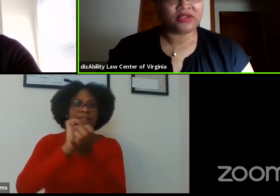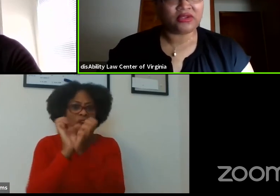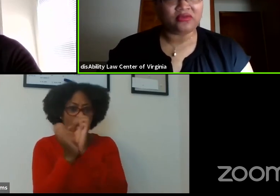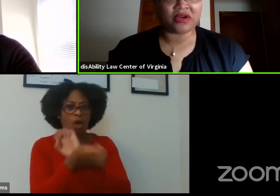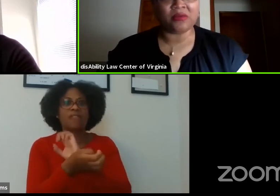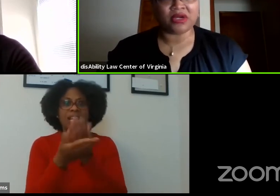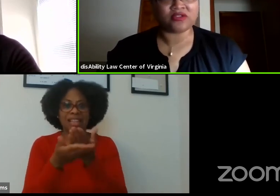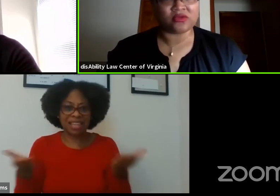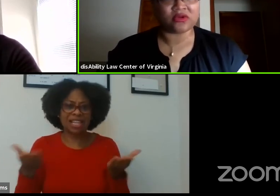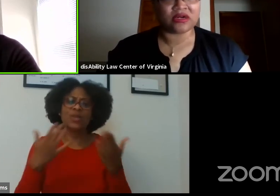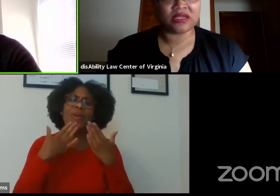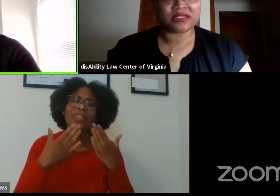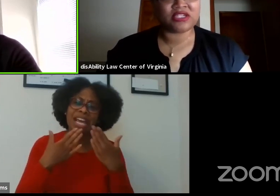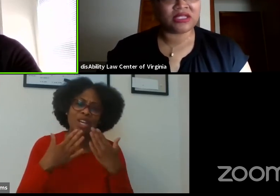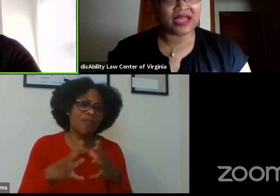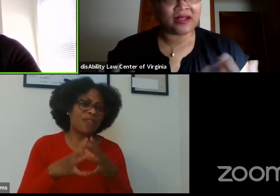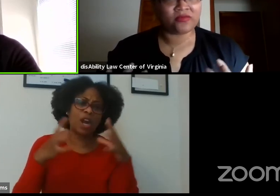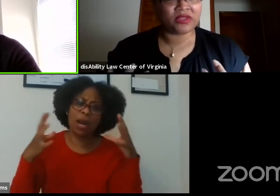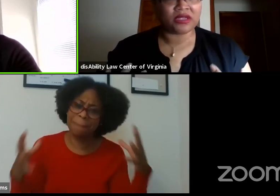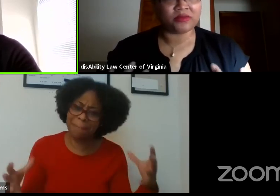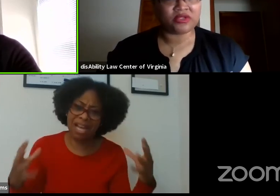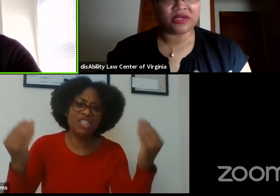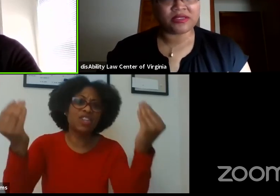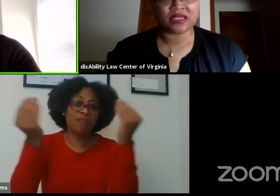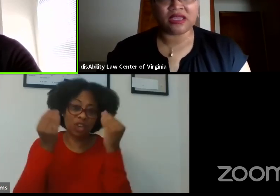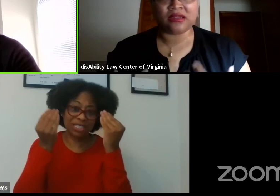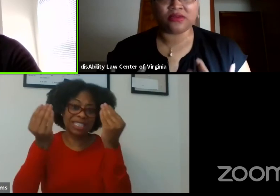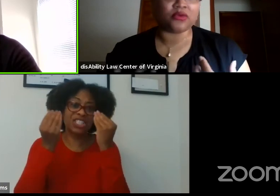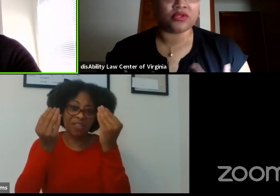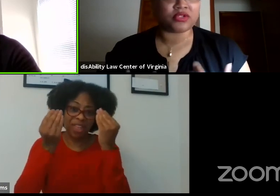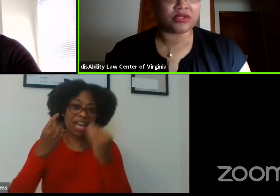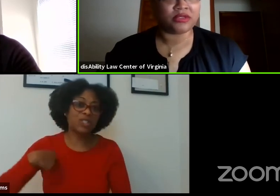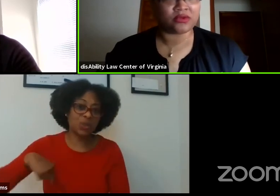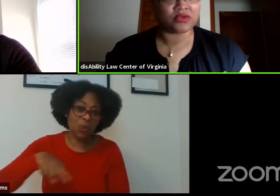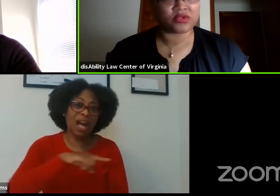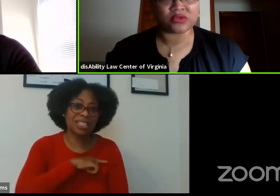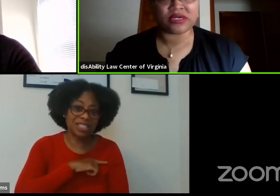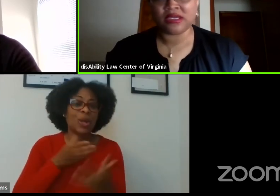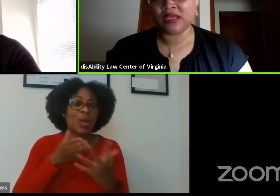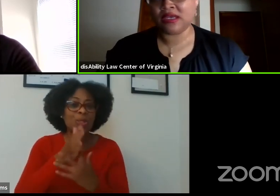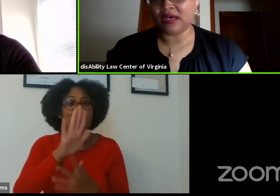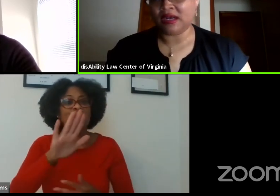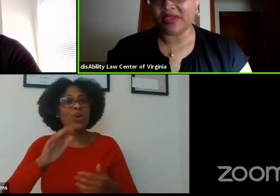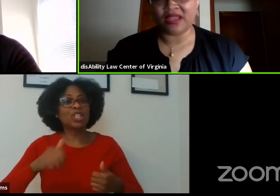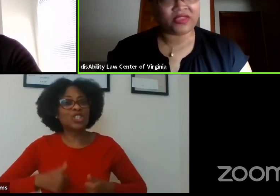I thank you very much for teaching that to us through your journey and your story,